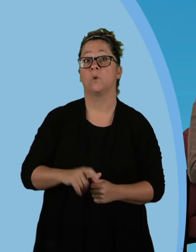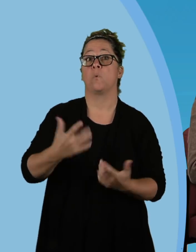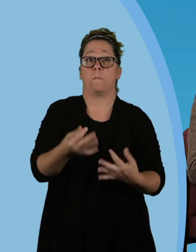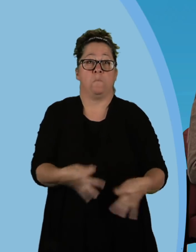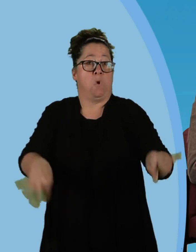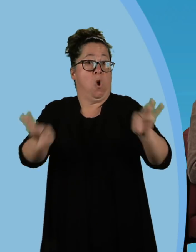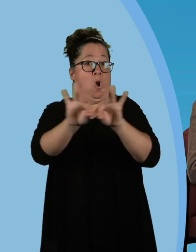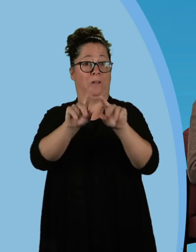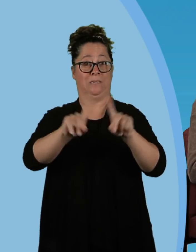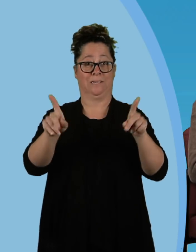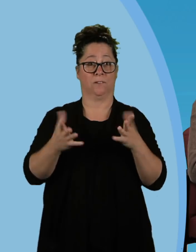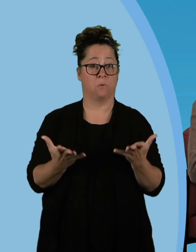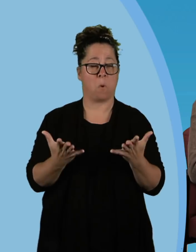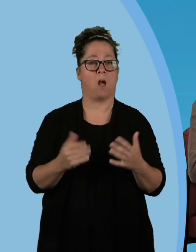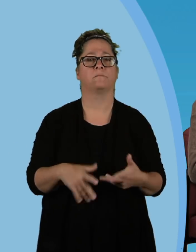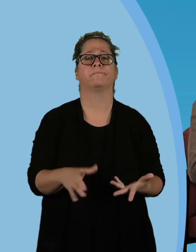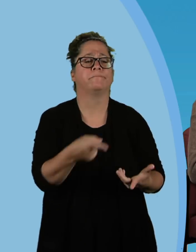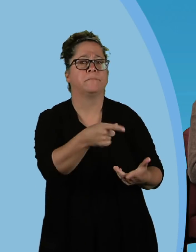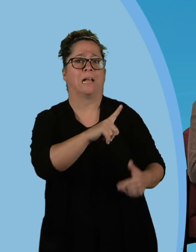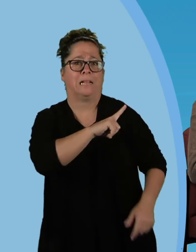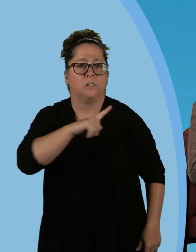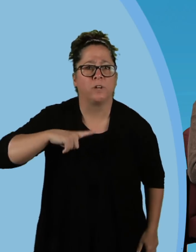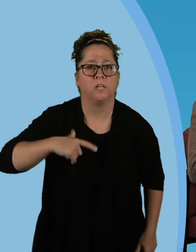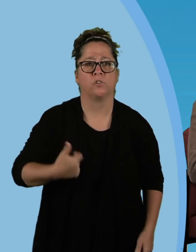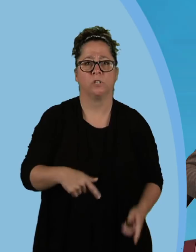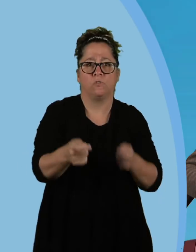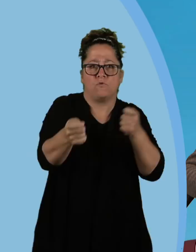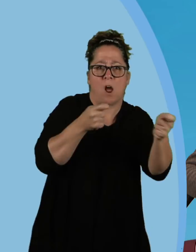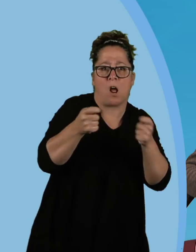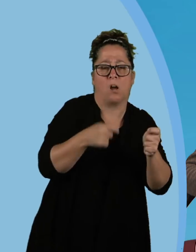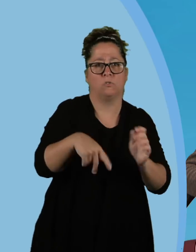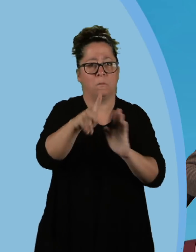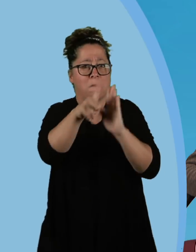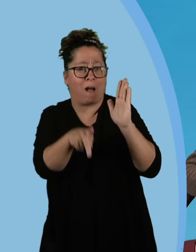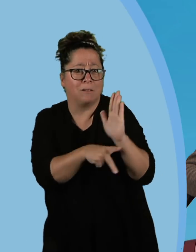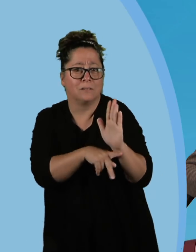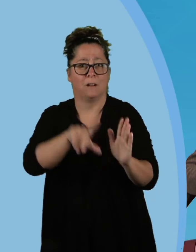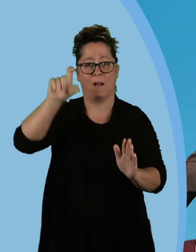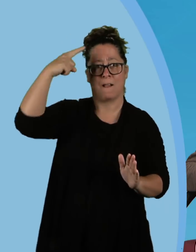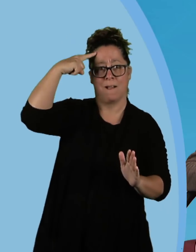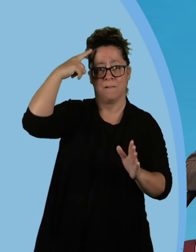and we need to acknowledge those differences as well. One of the most important differences